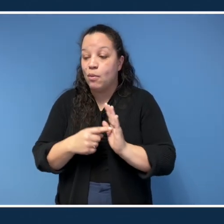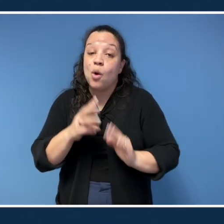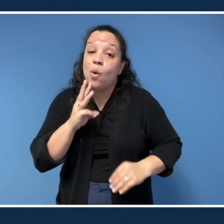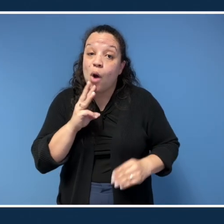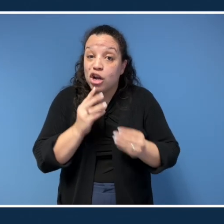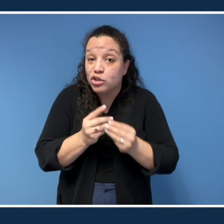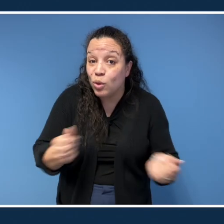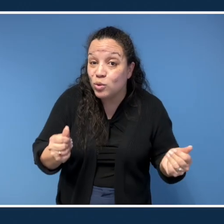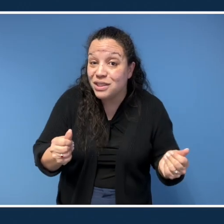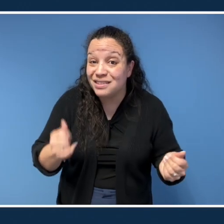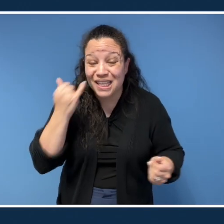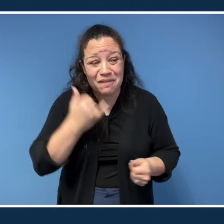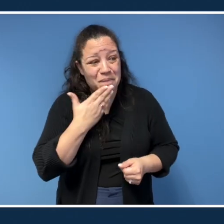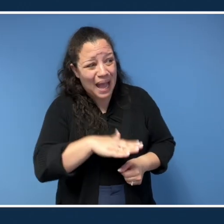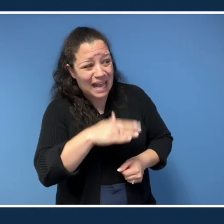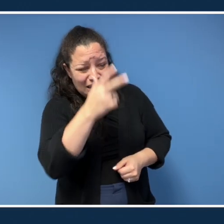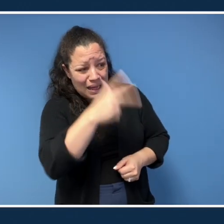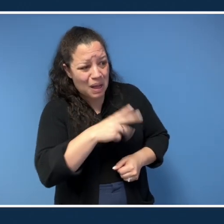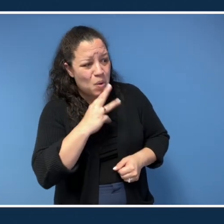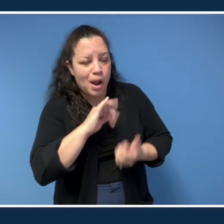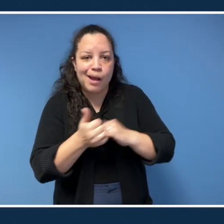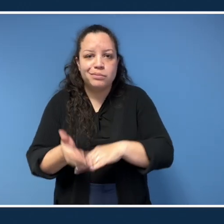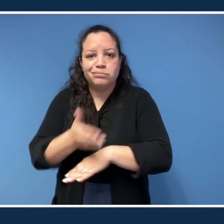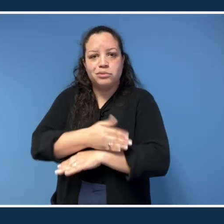things of that nature. Those are things that can really impact